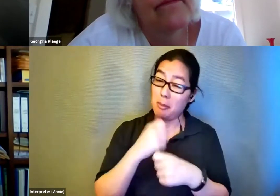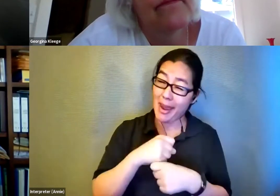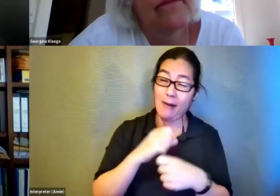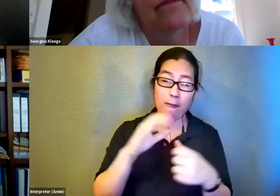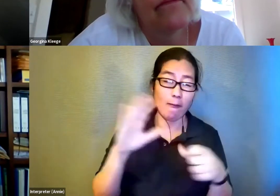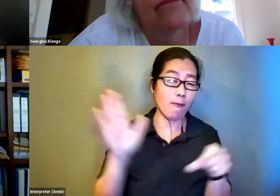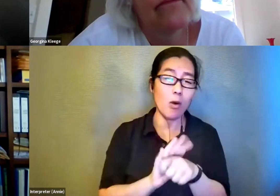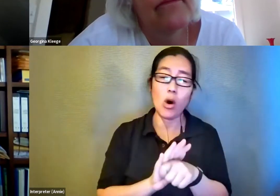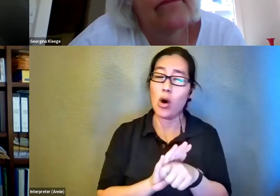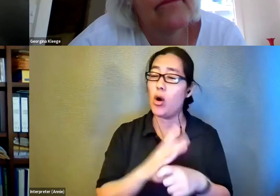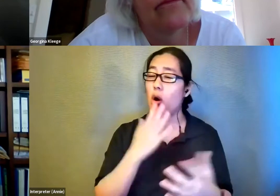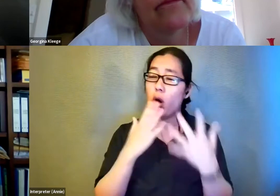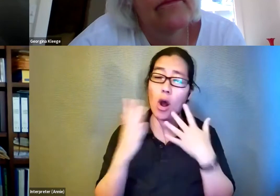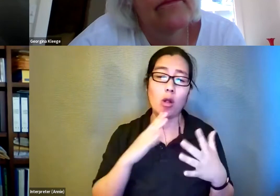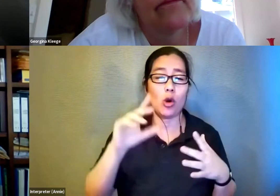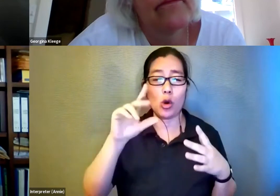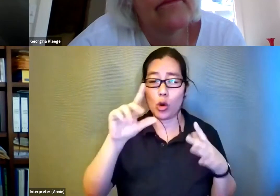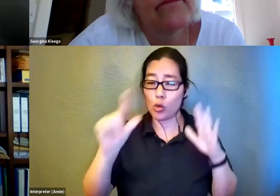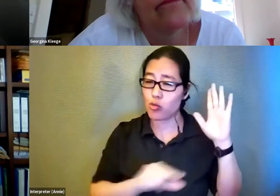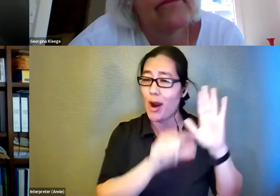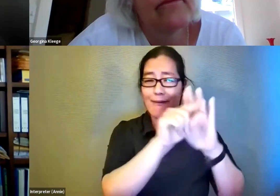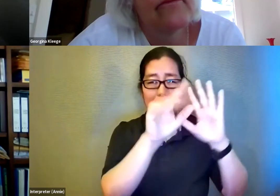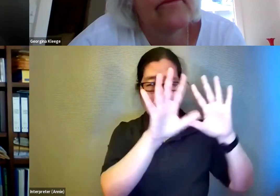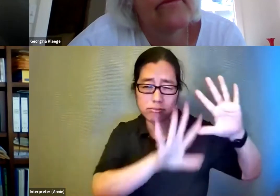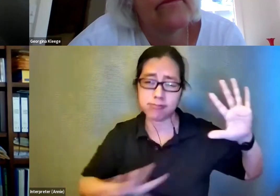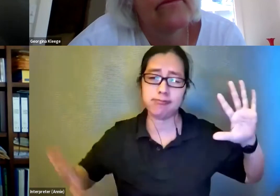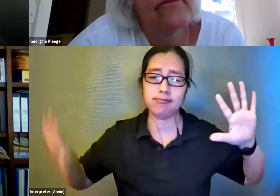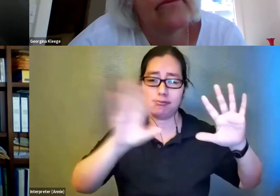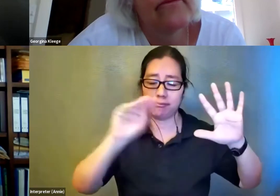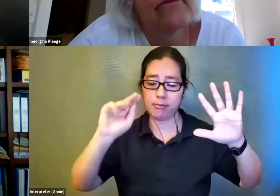ed textures. We also use a direct color systems